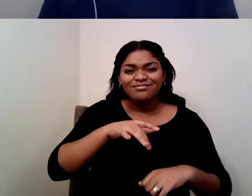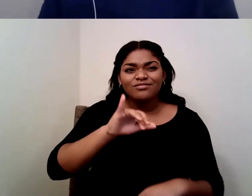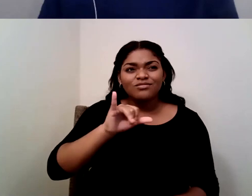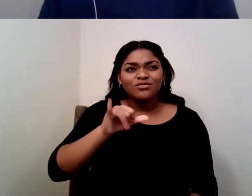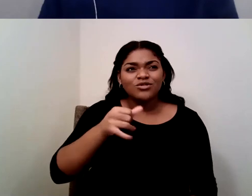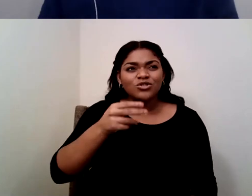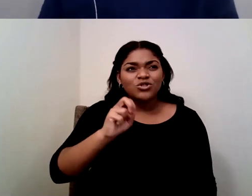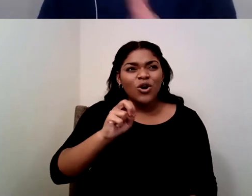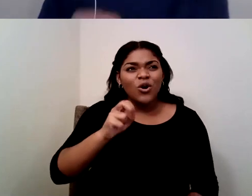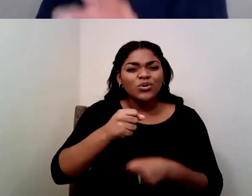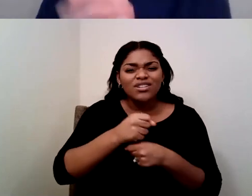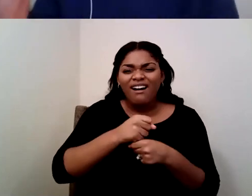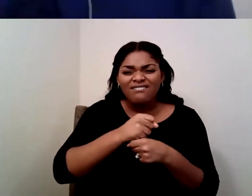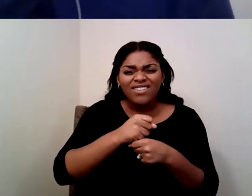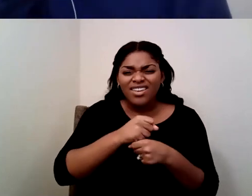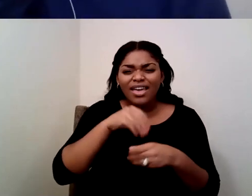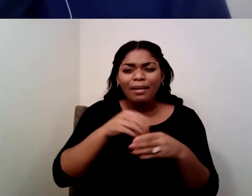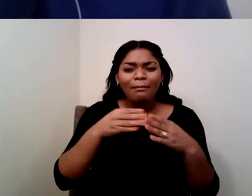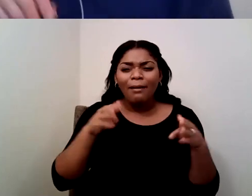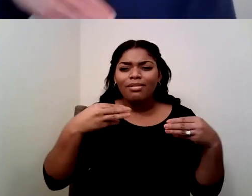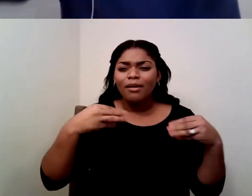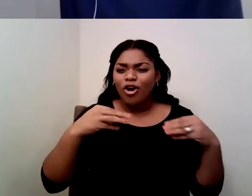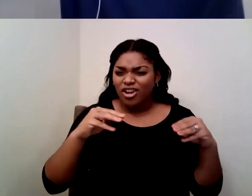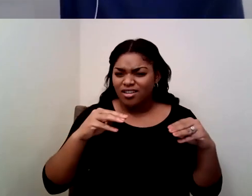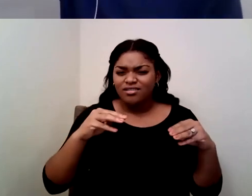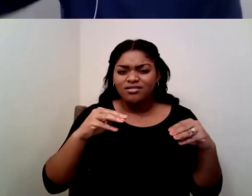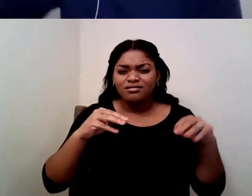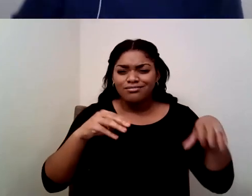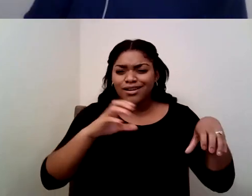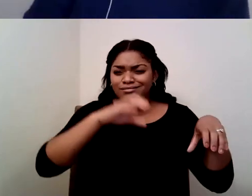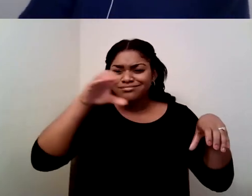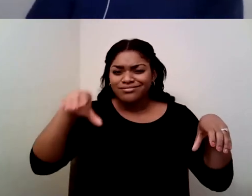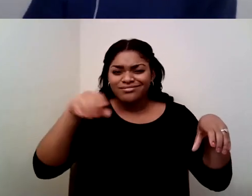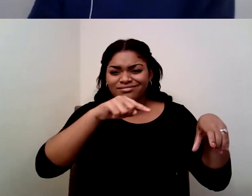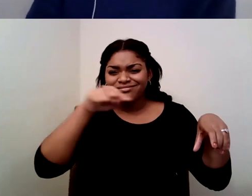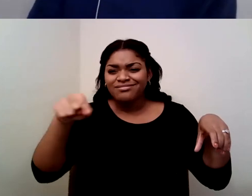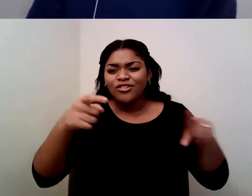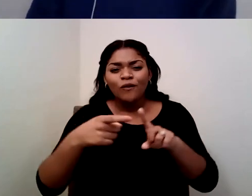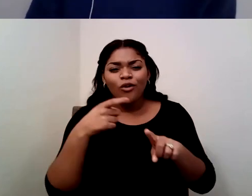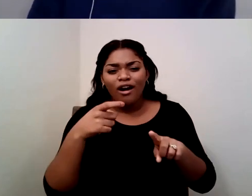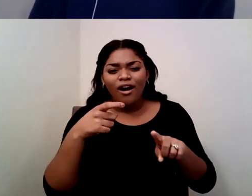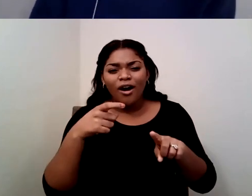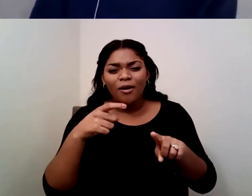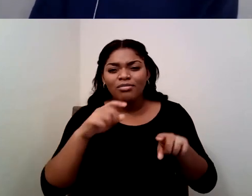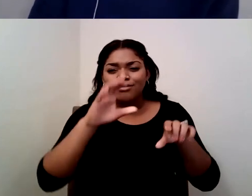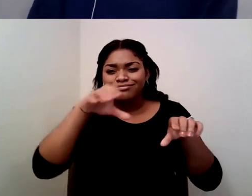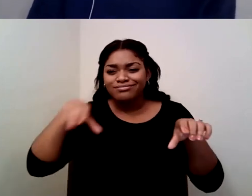Is it Joe's coffee? It's in the public market, right across from where the stalls are.